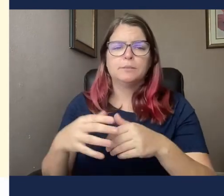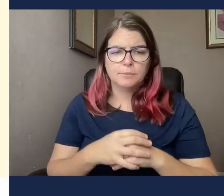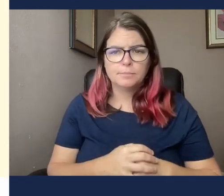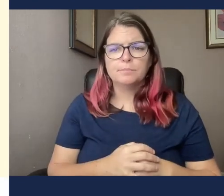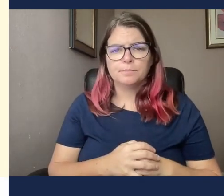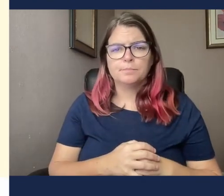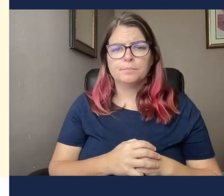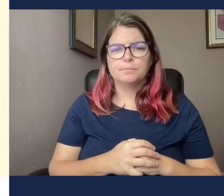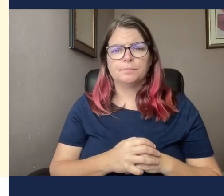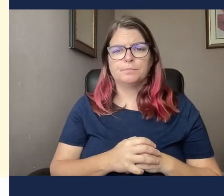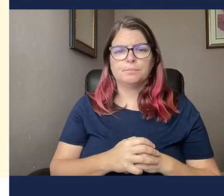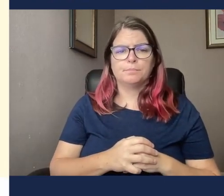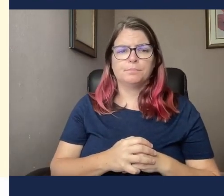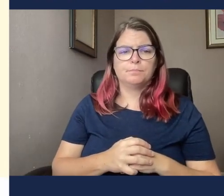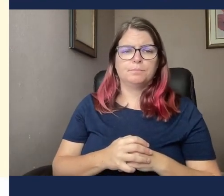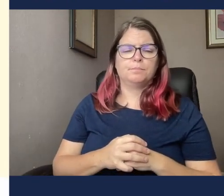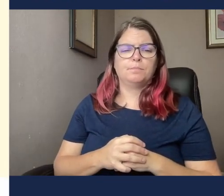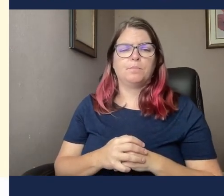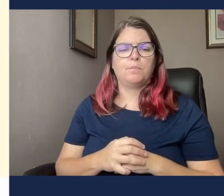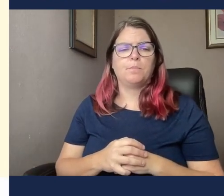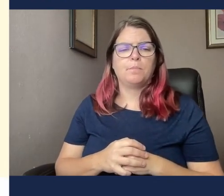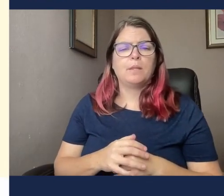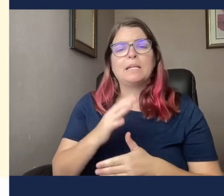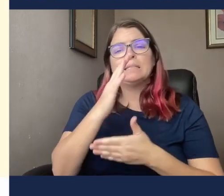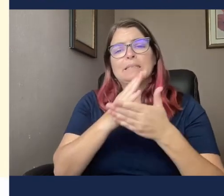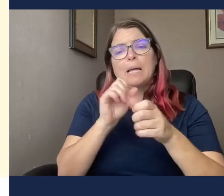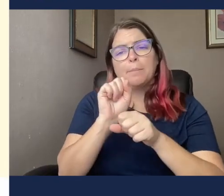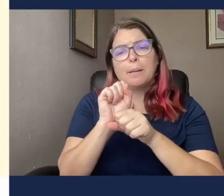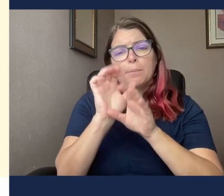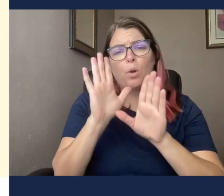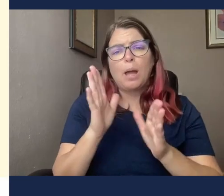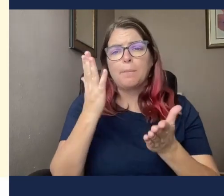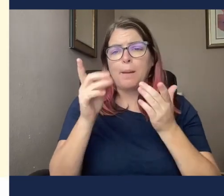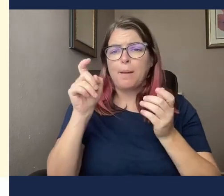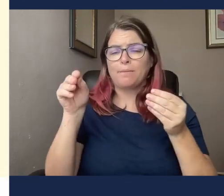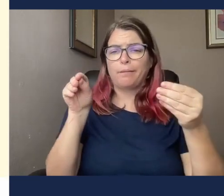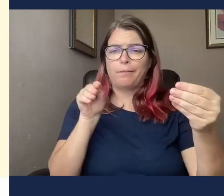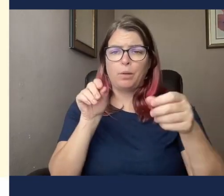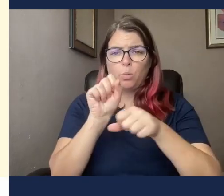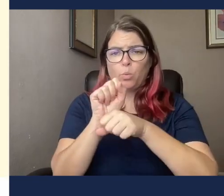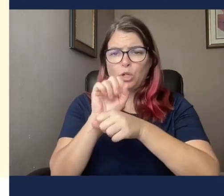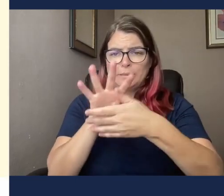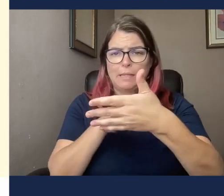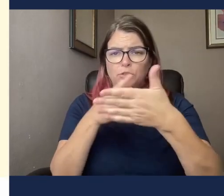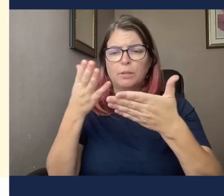maintaining peaceful and inclusive both workplaces and